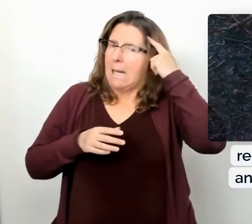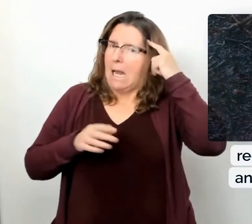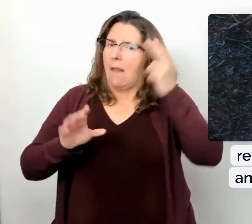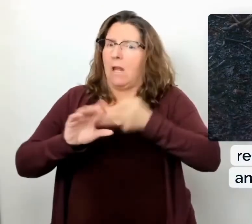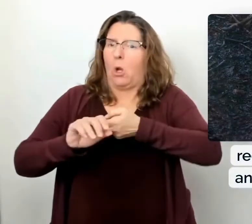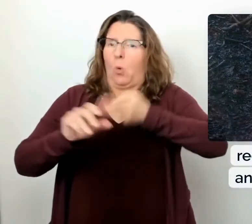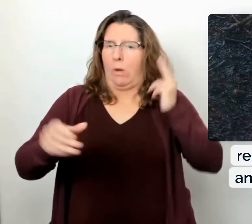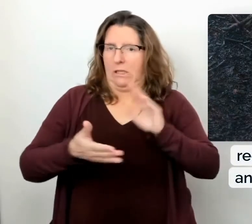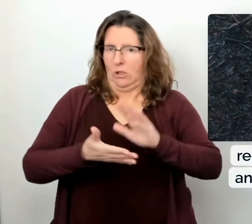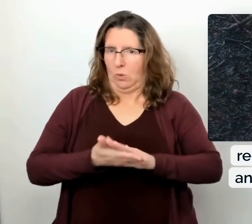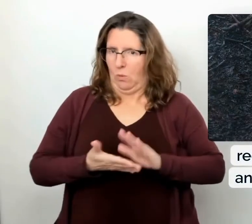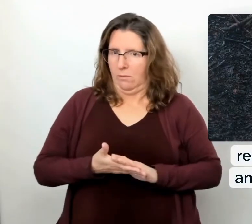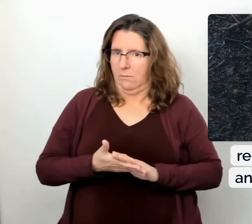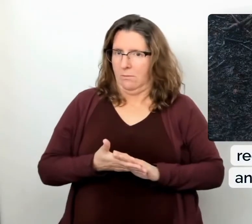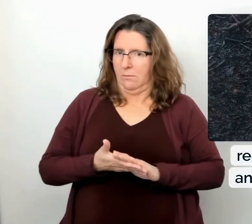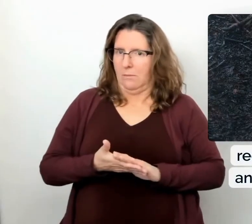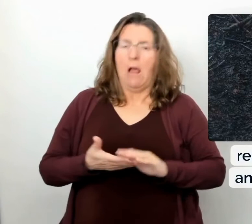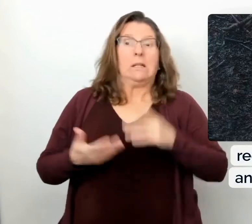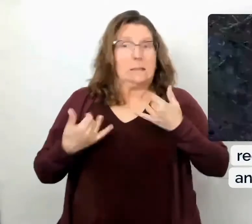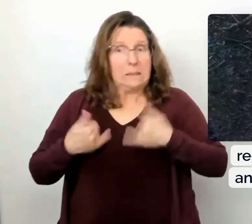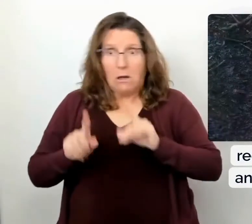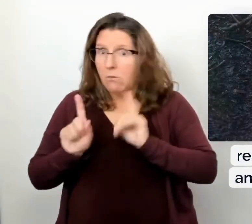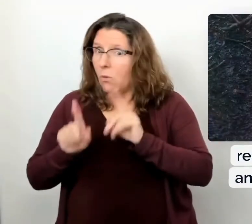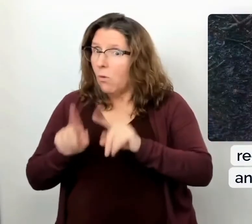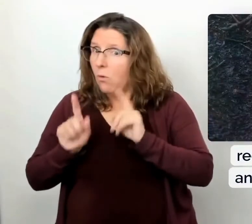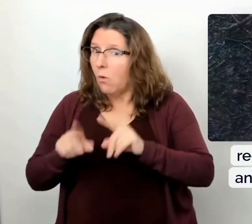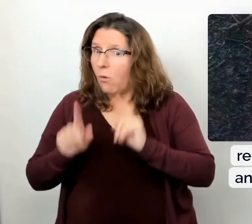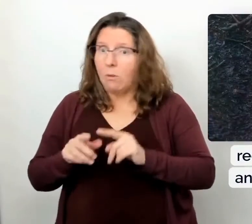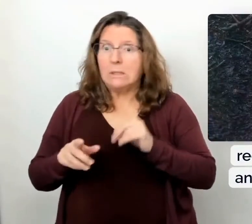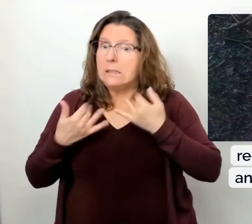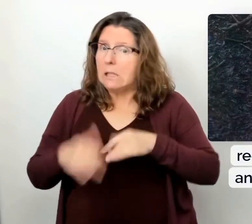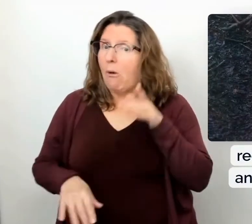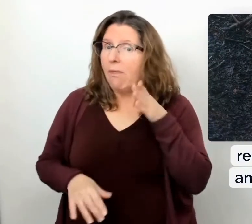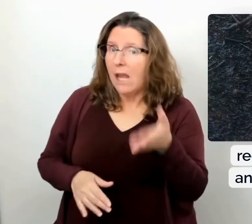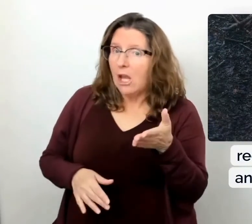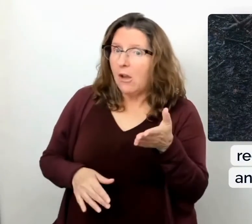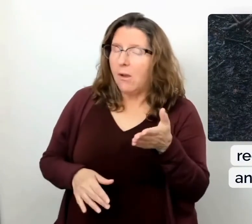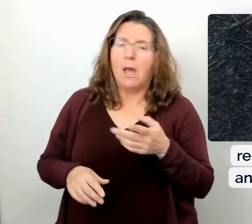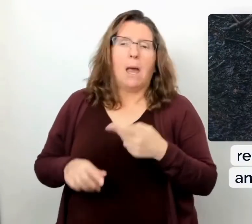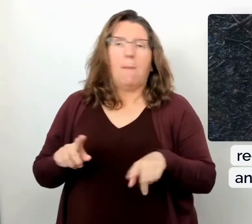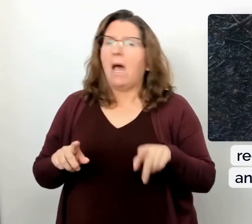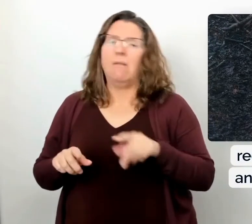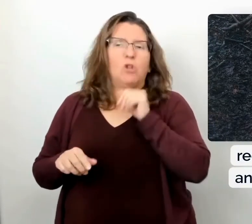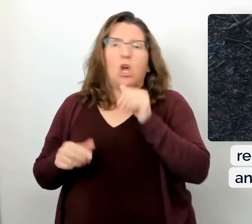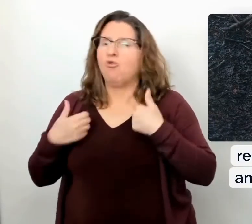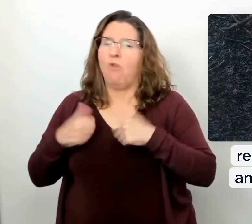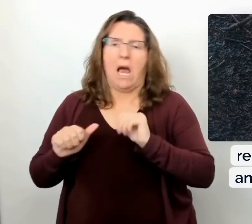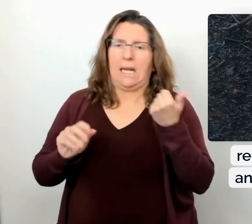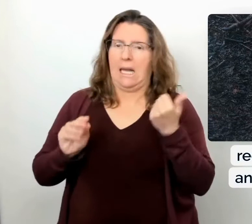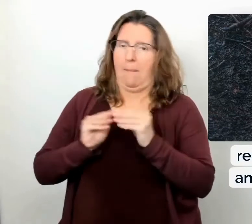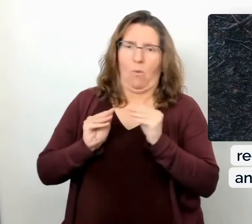In their heads, they quit school. Though their bodies still come to school, but, you can see they are not trying anymore.